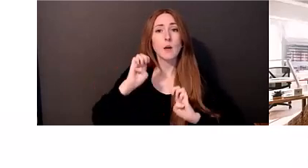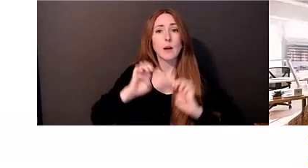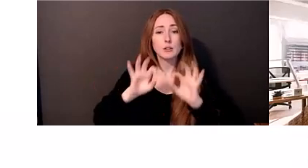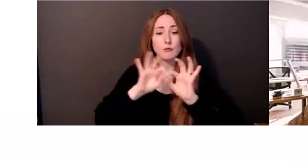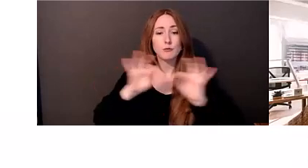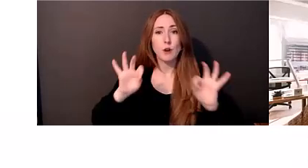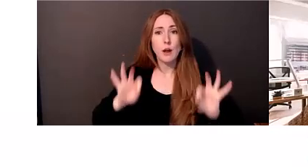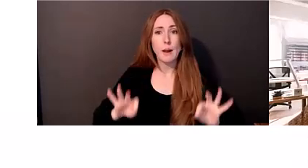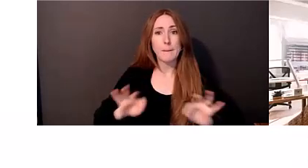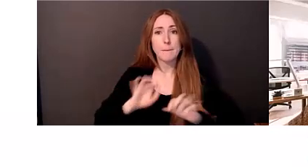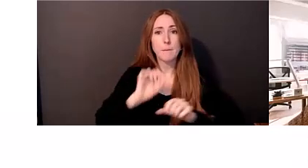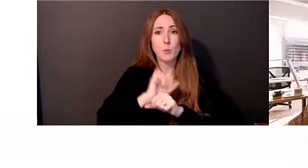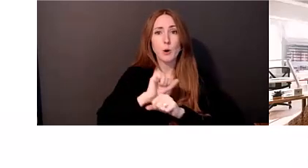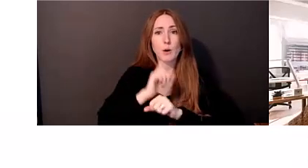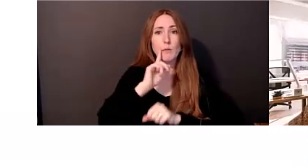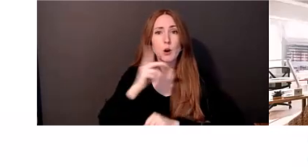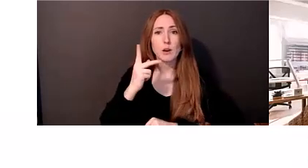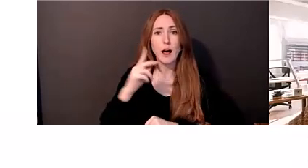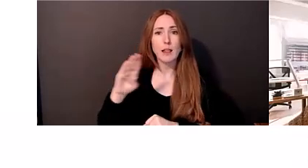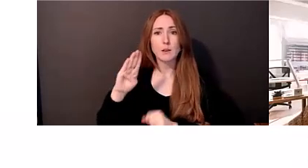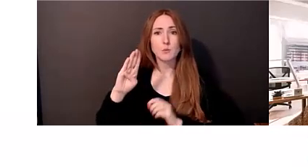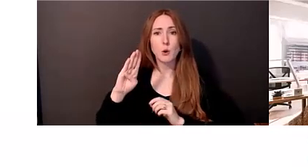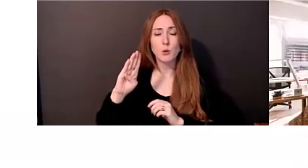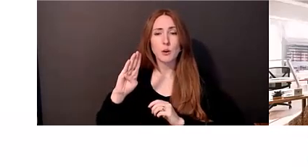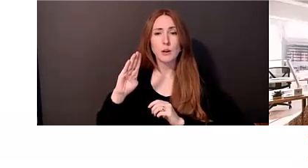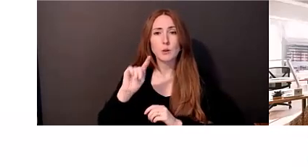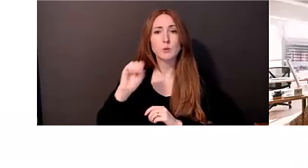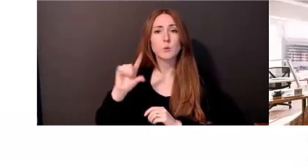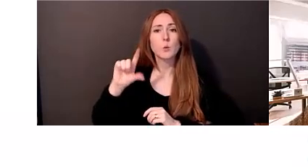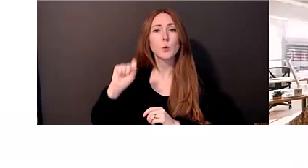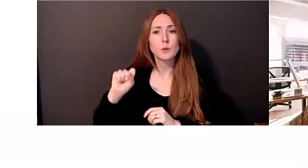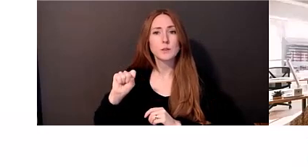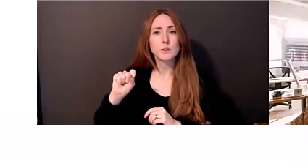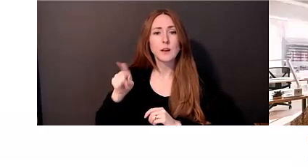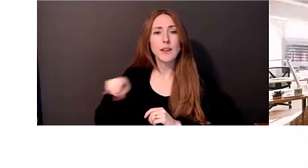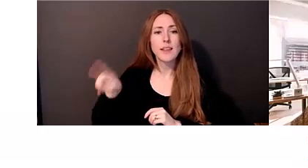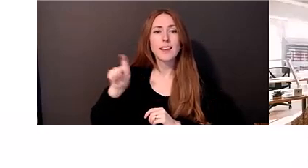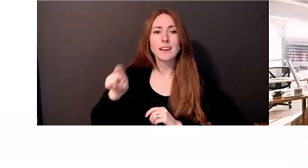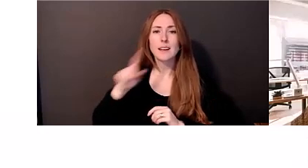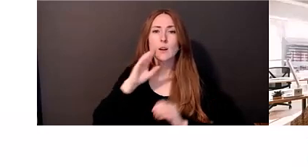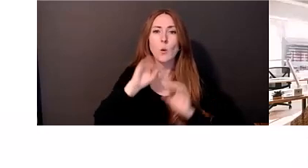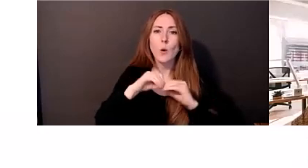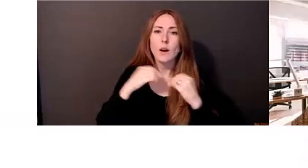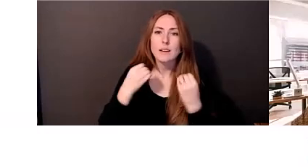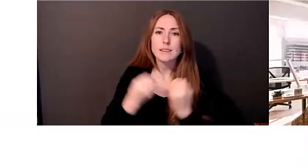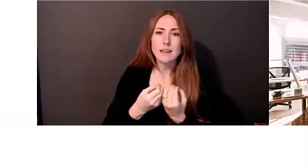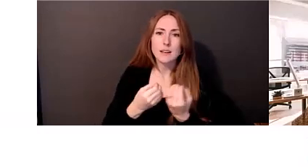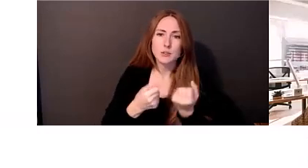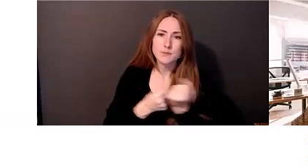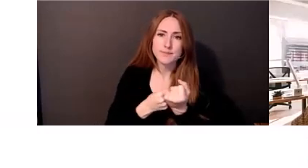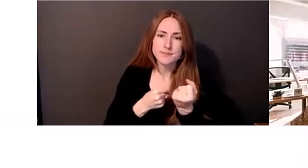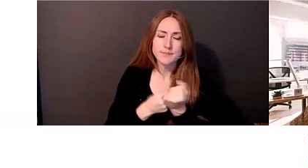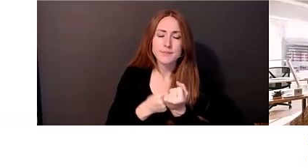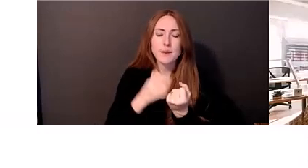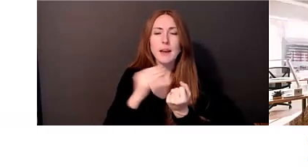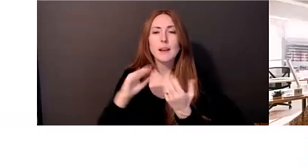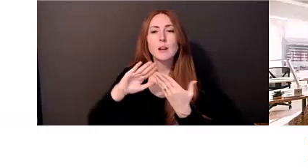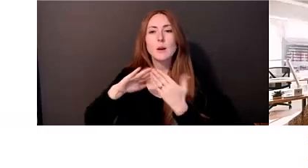And also, they need a type of organizational support and community support, like a community of practice